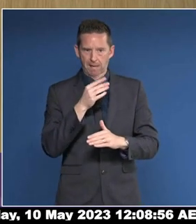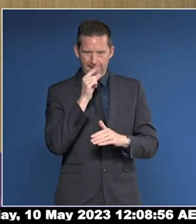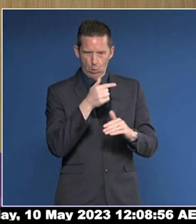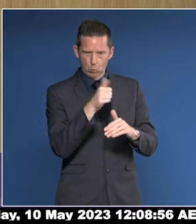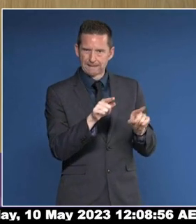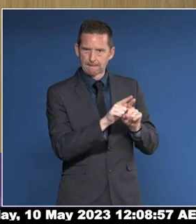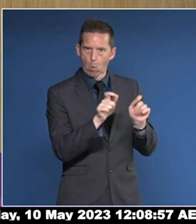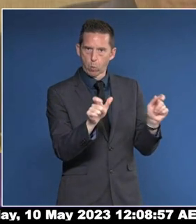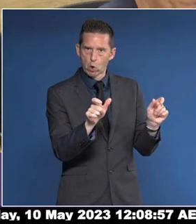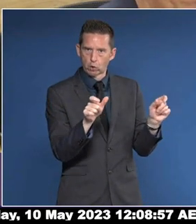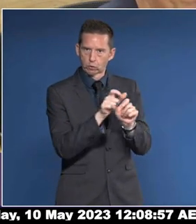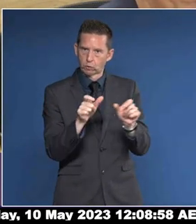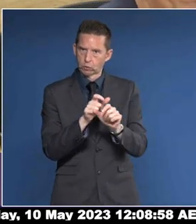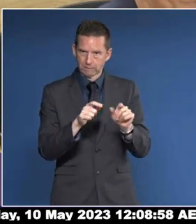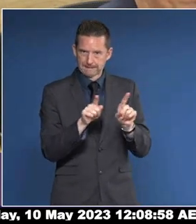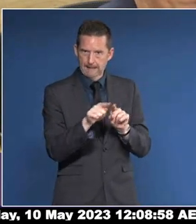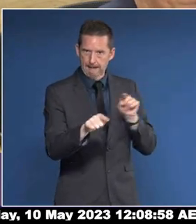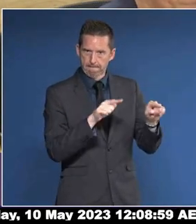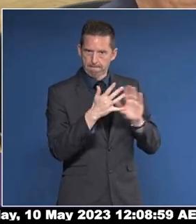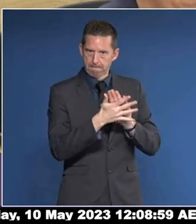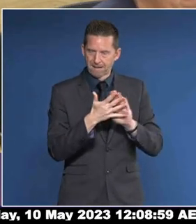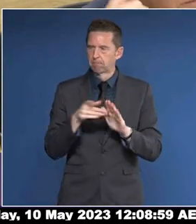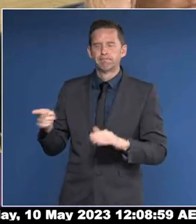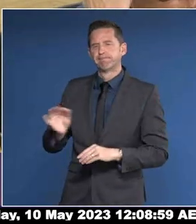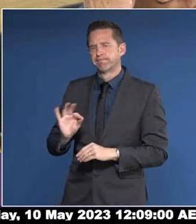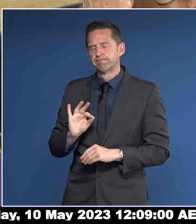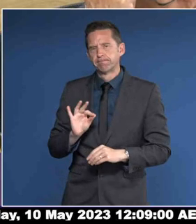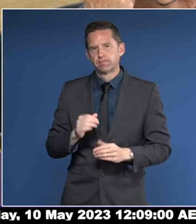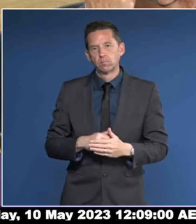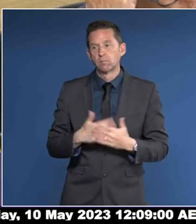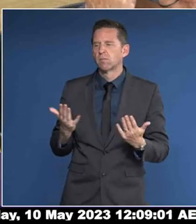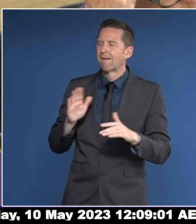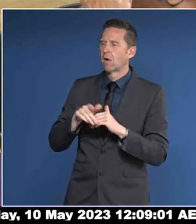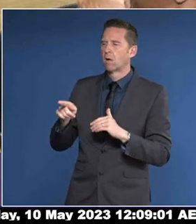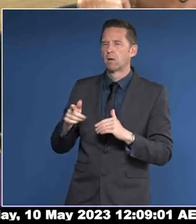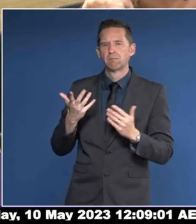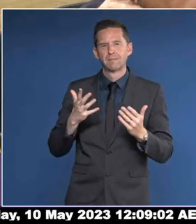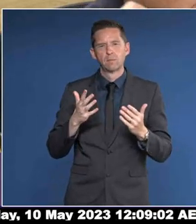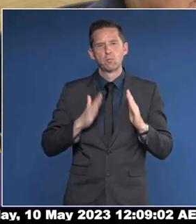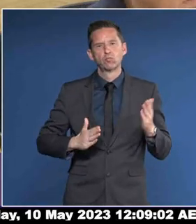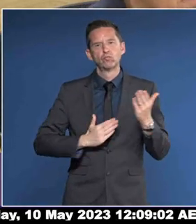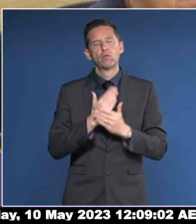In terms of the rights of people with disability, have you ever heard of the Convention on the Rights of Persons With Disabilities?